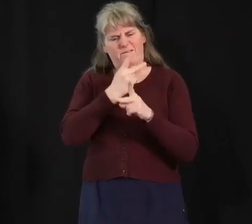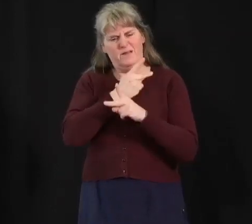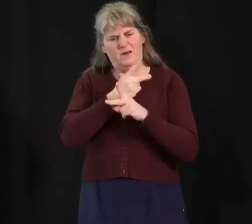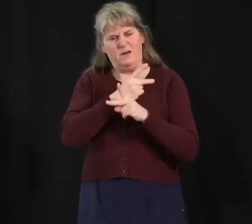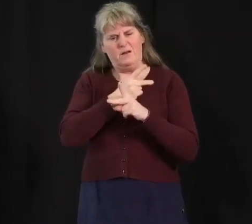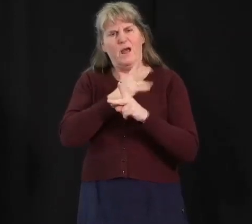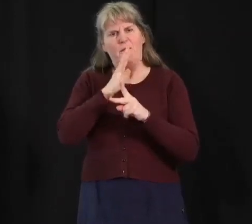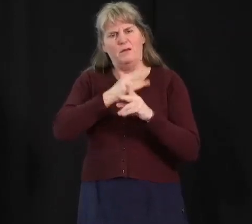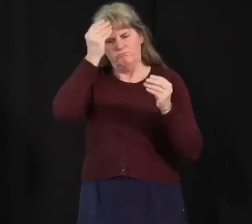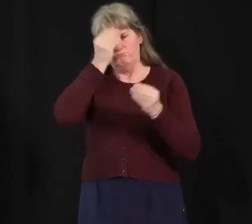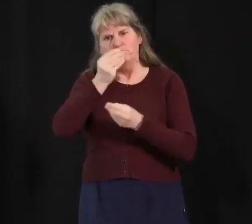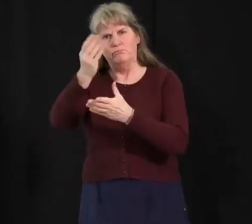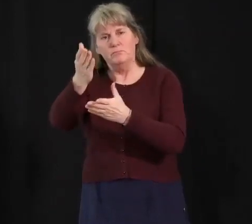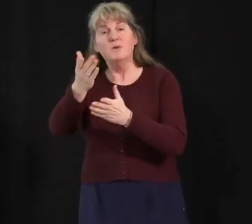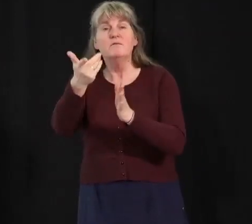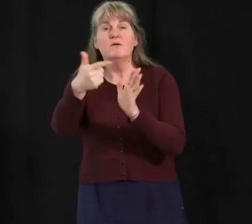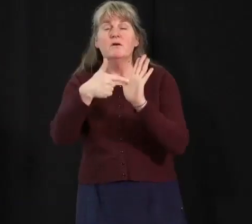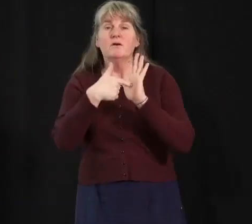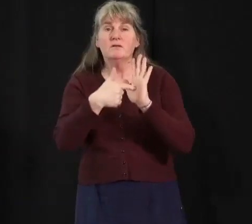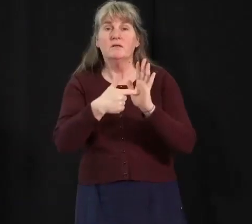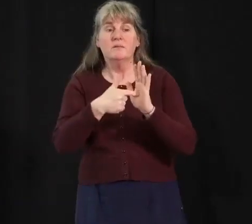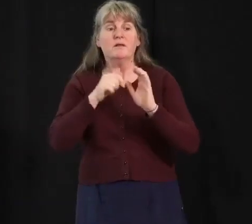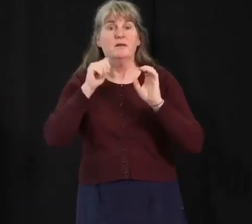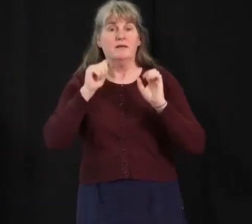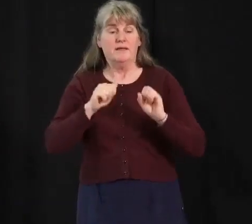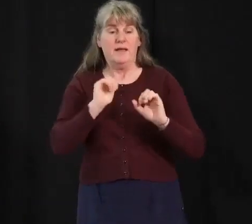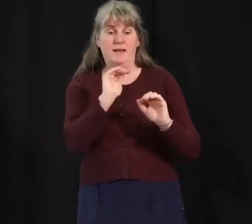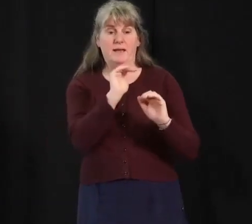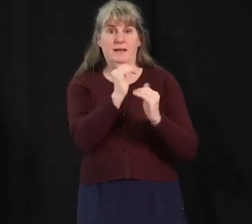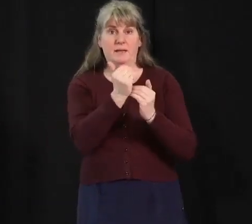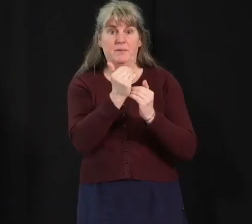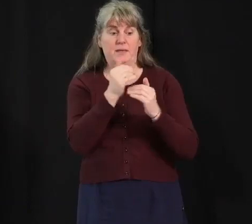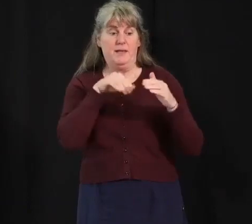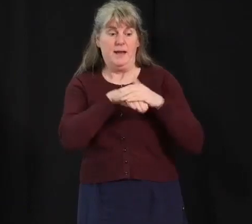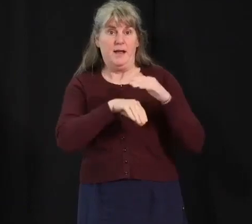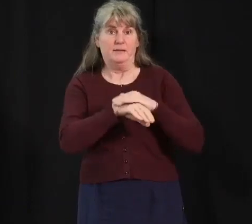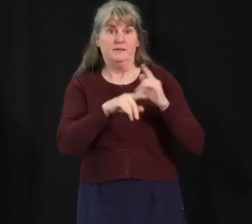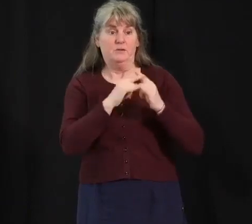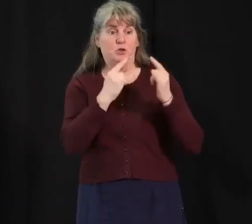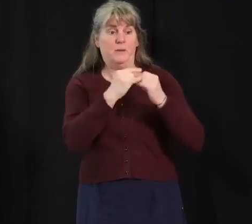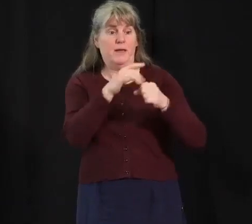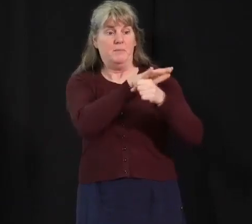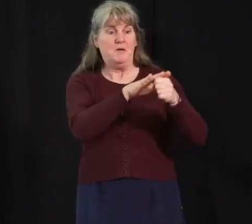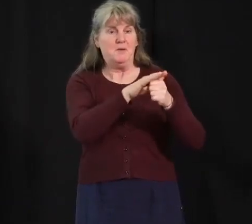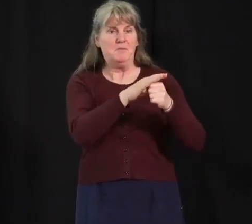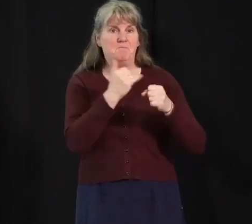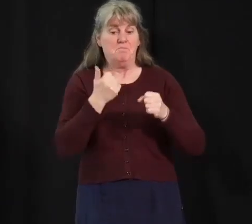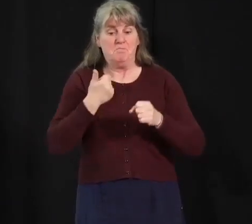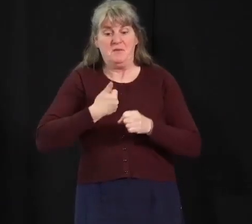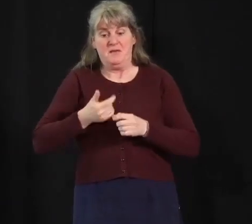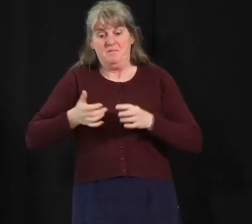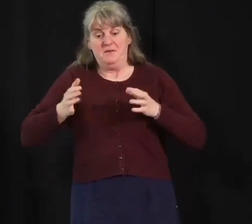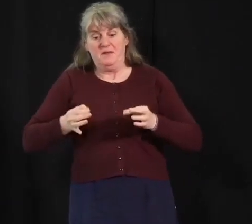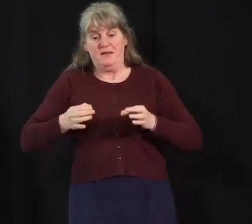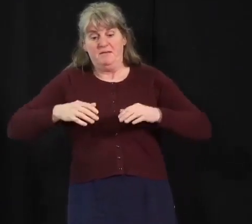The question is about, will camping be reopened great I think that is a question we are also going to relook at with